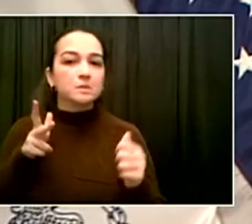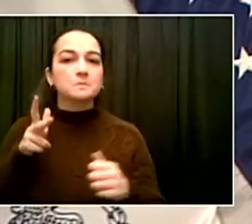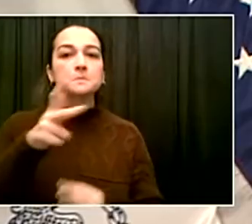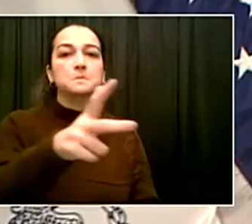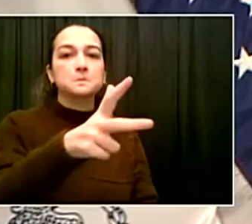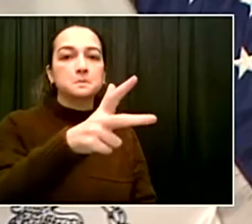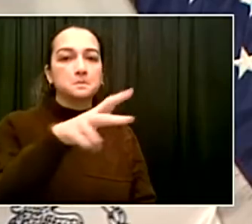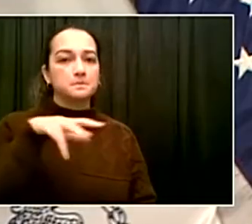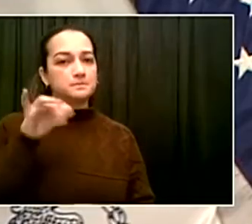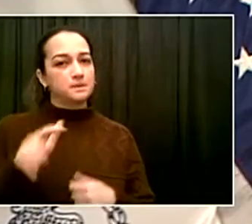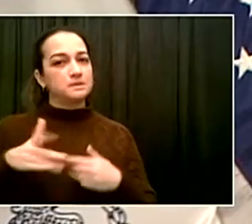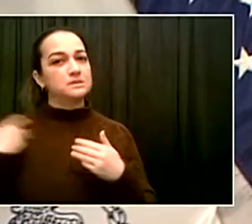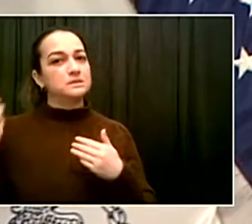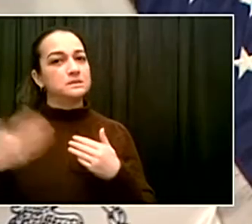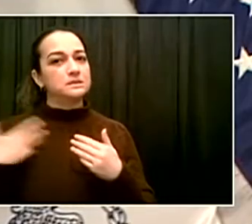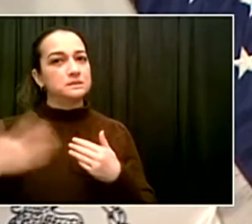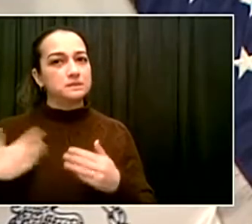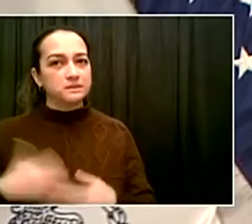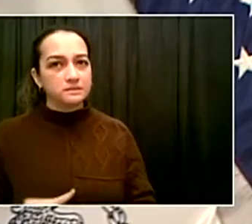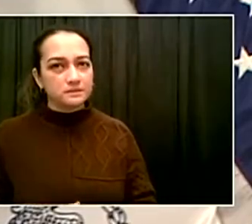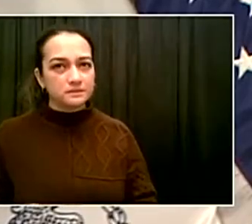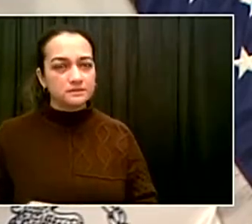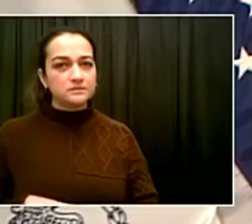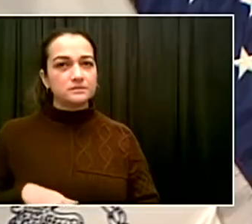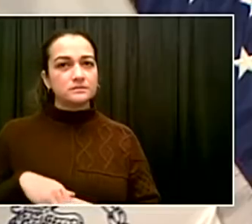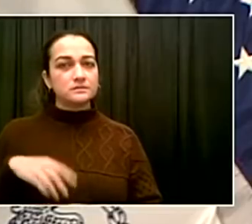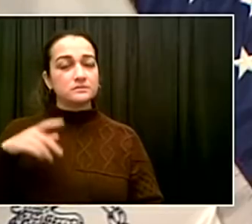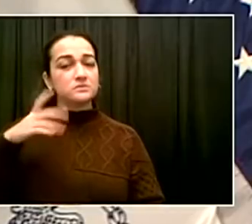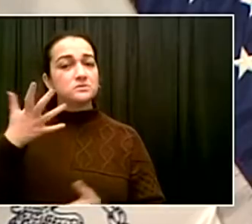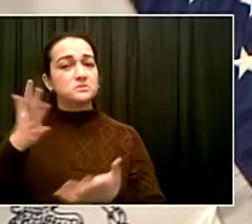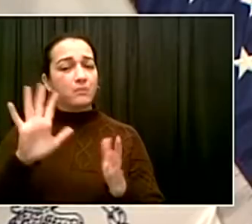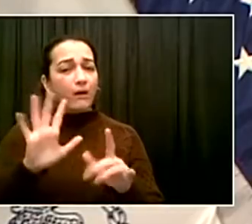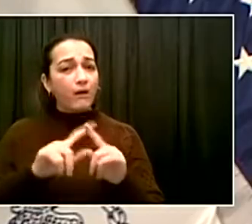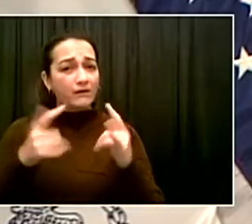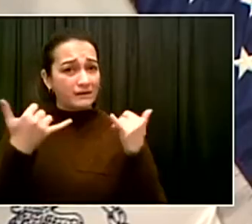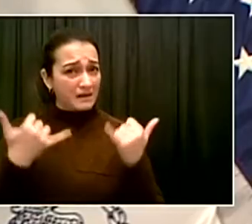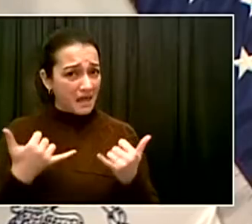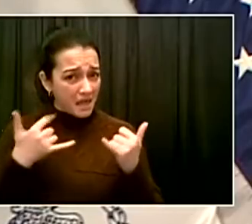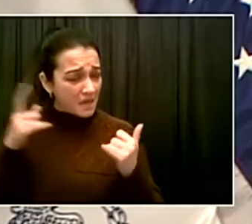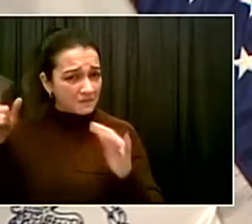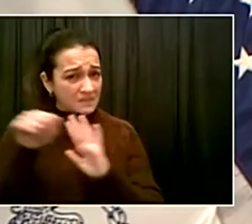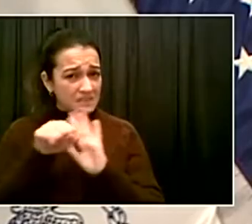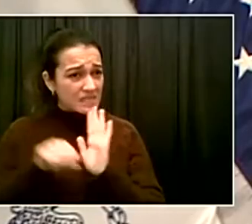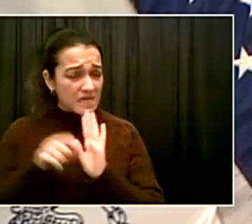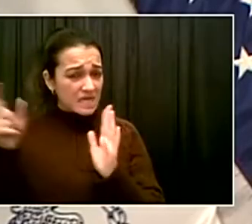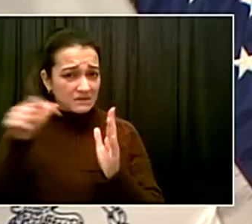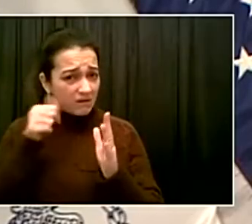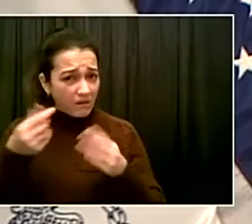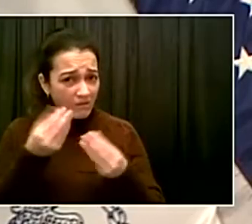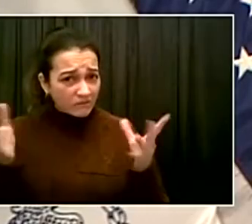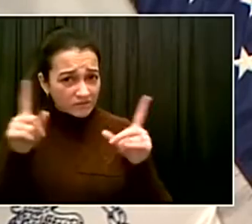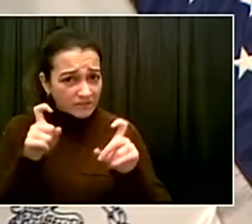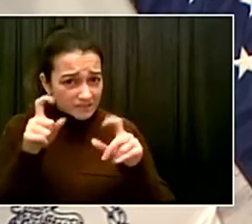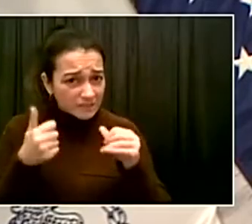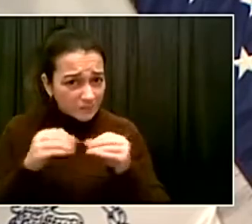THERE TO STAFF THEM. TODAY, I CALLED THE STATE LINE